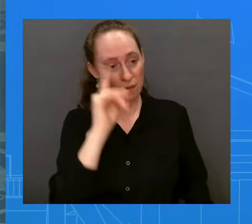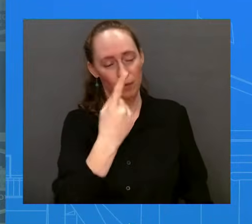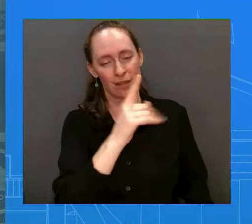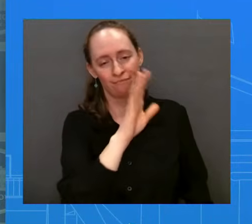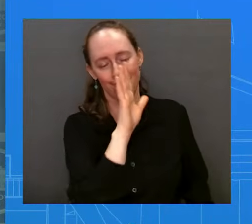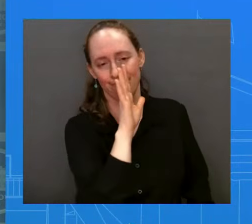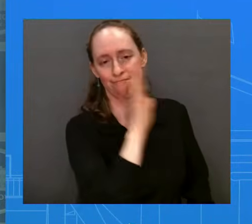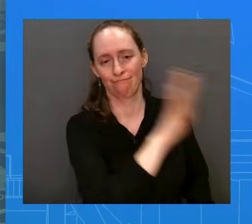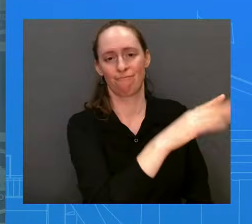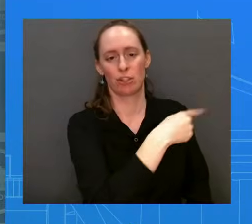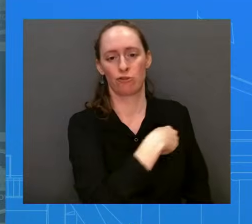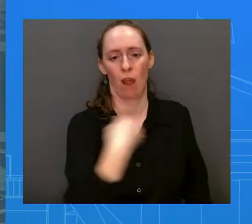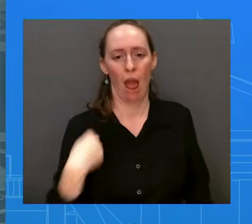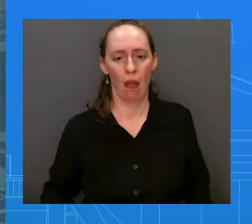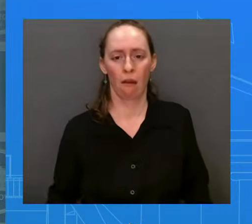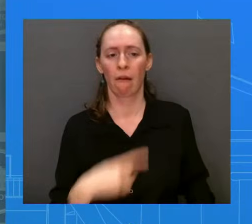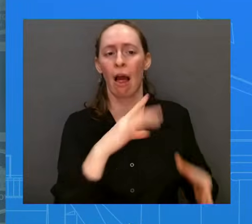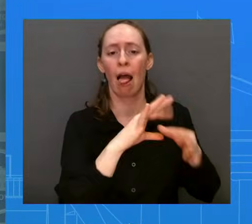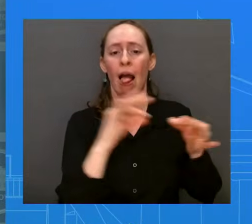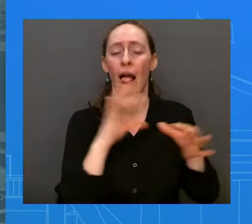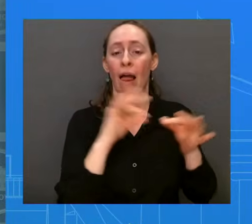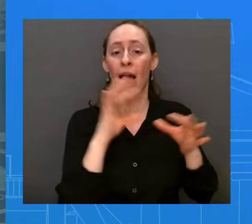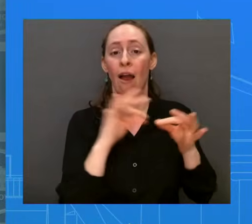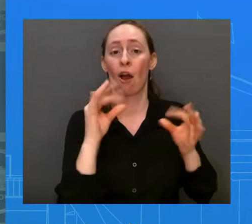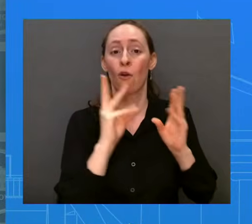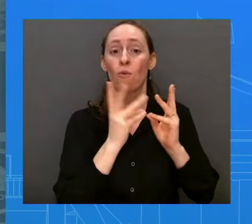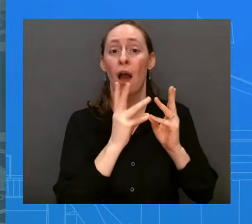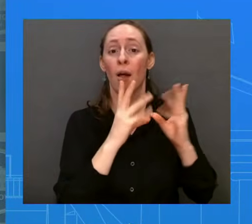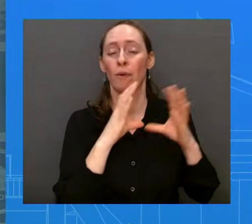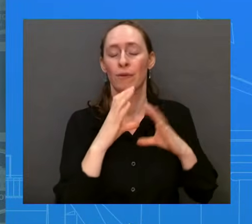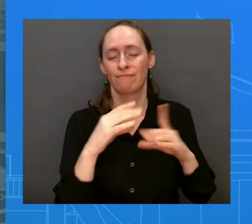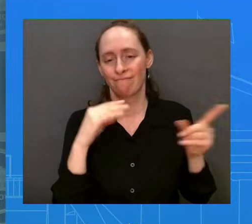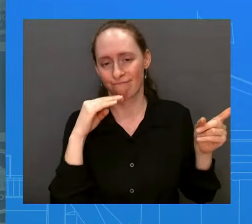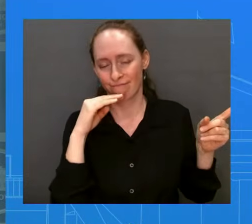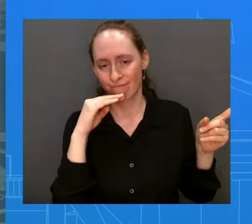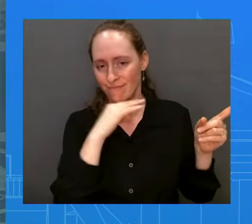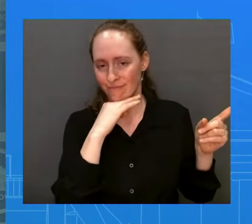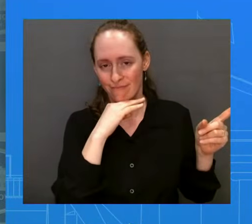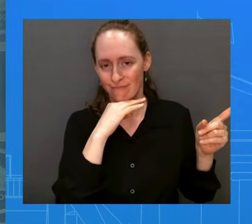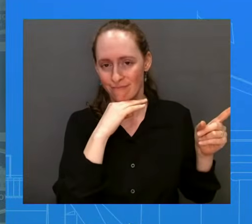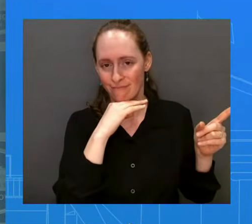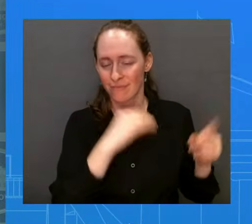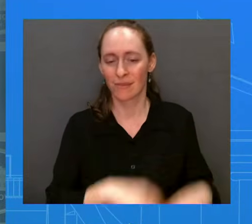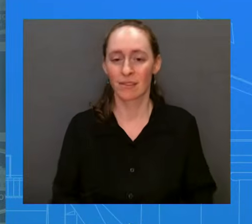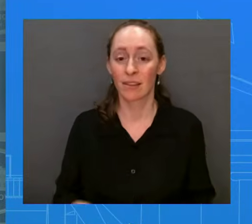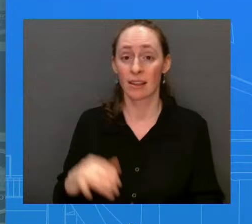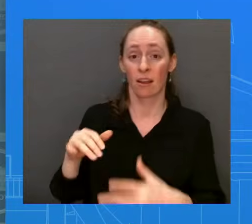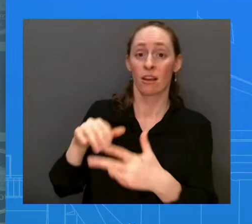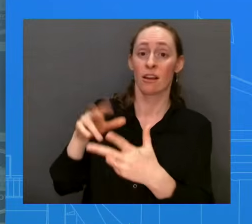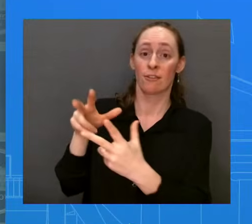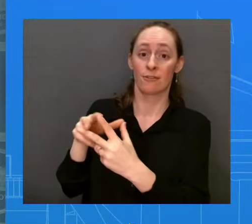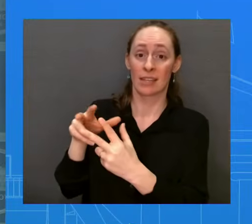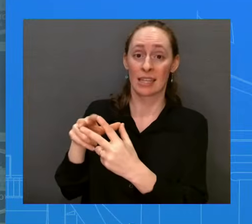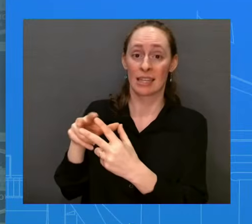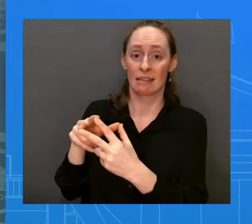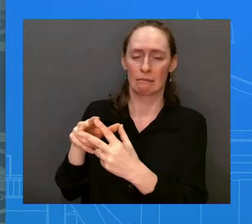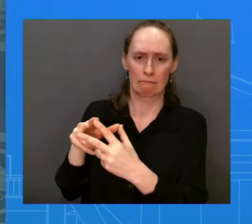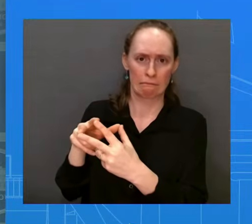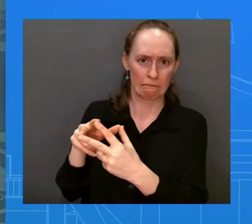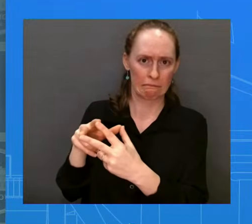We don't know -- we don't know who owns them, so I'm not going to take anybody's word at face value here until we can get a chance to take -- to take a look at them.